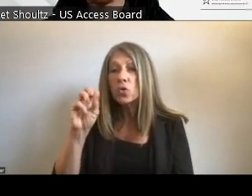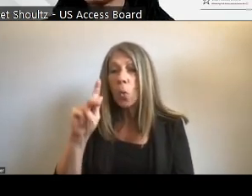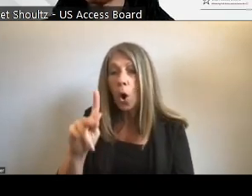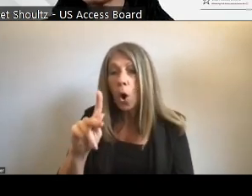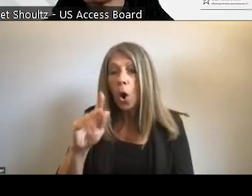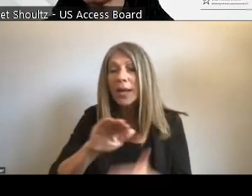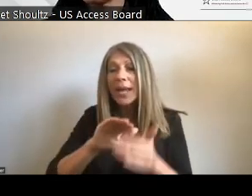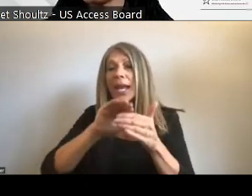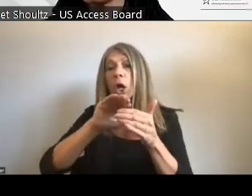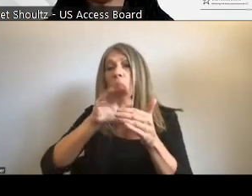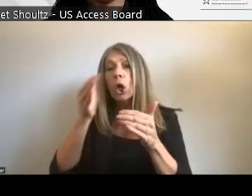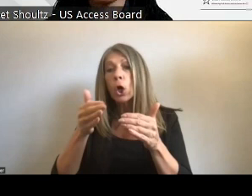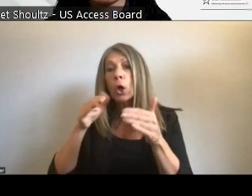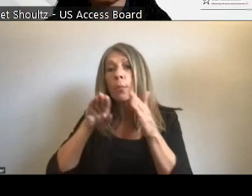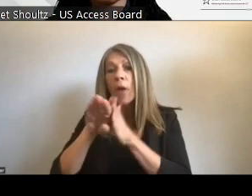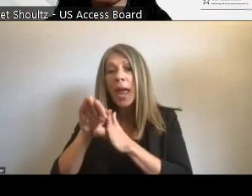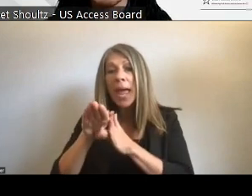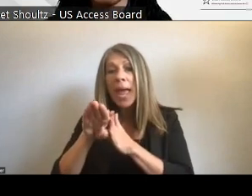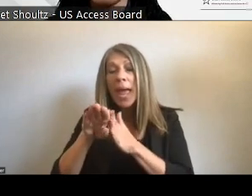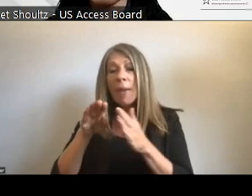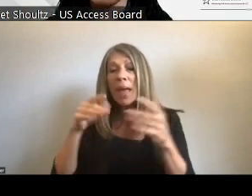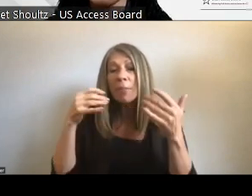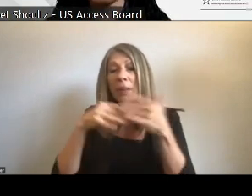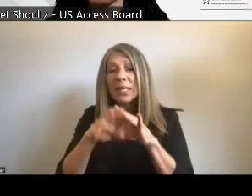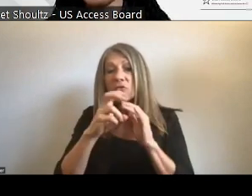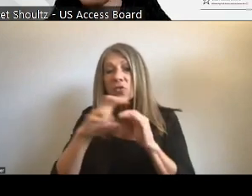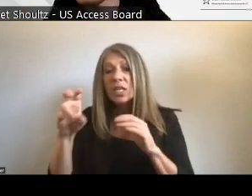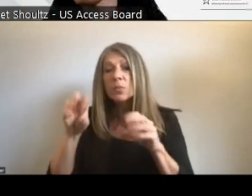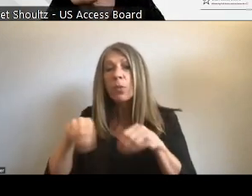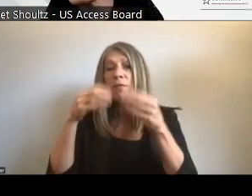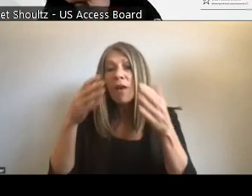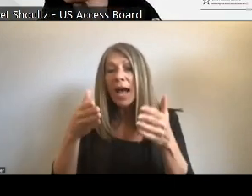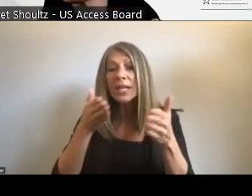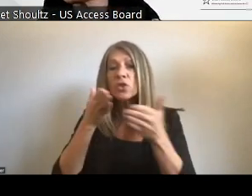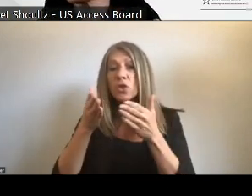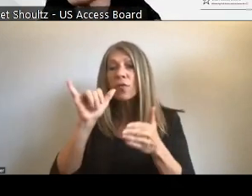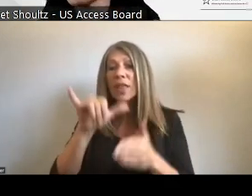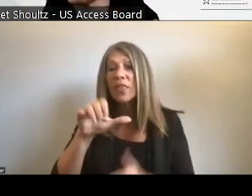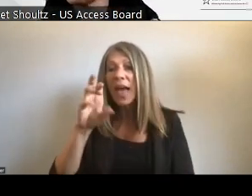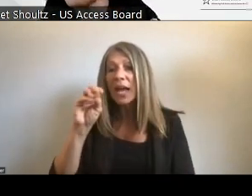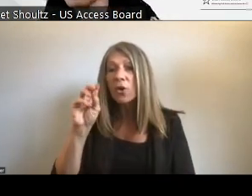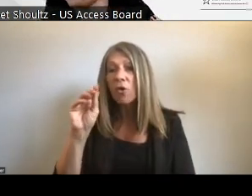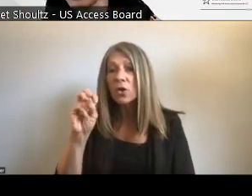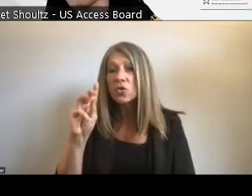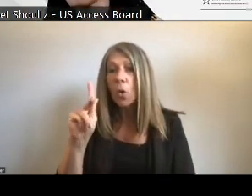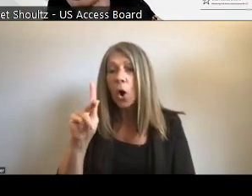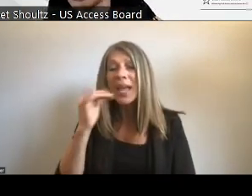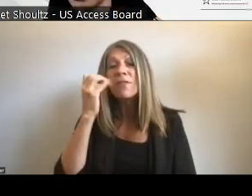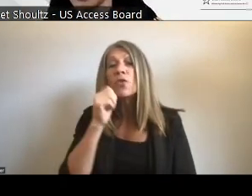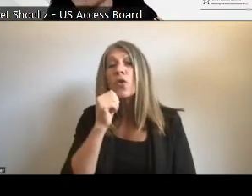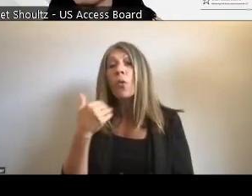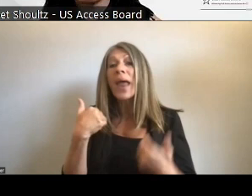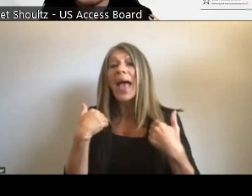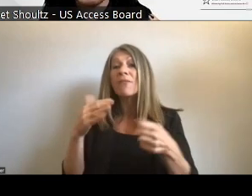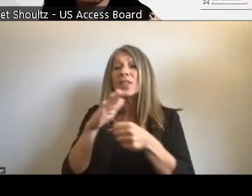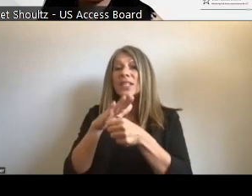or blended transition is provided serving that crosswalk." So if you don't have the space similar